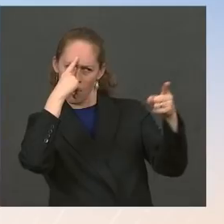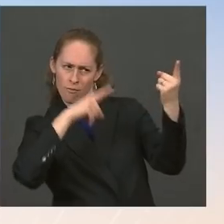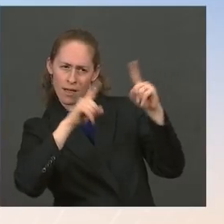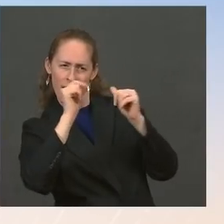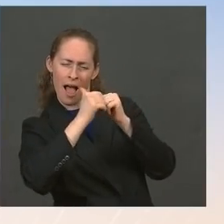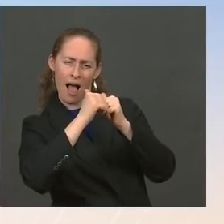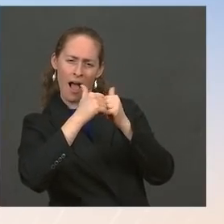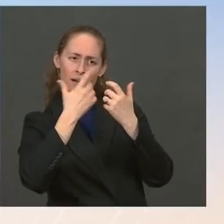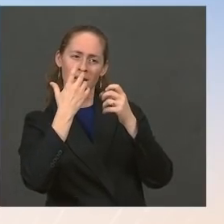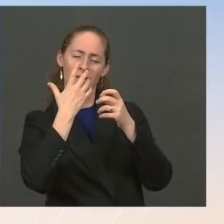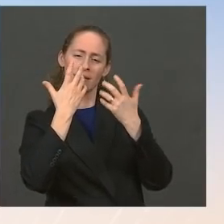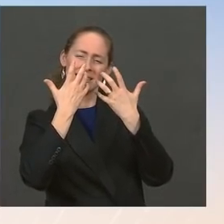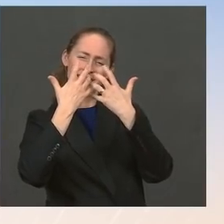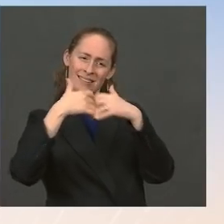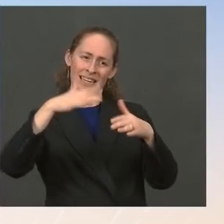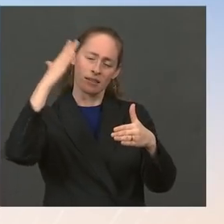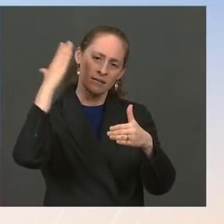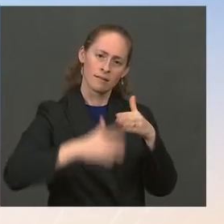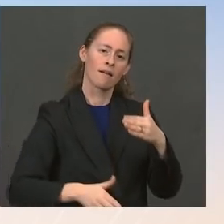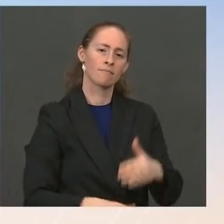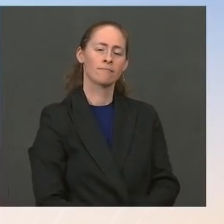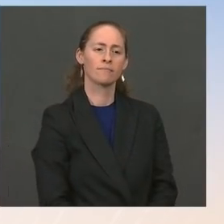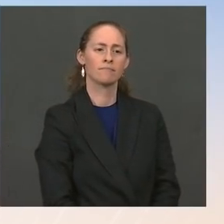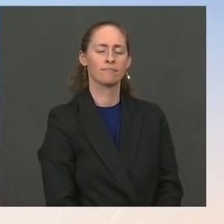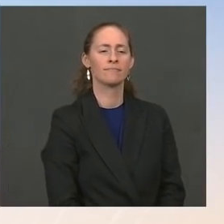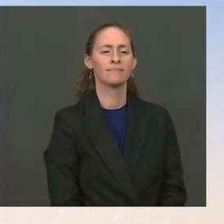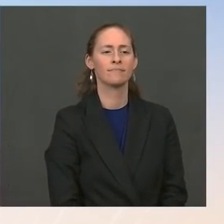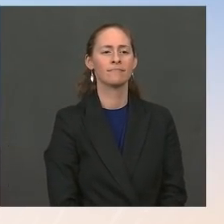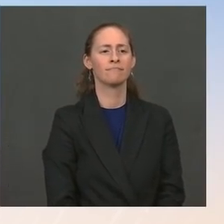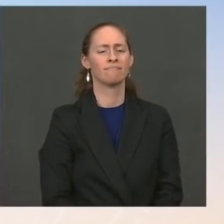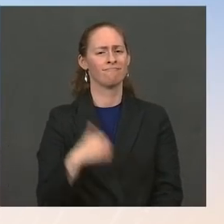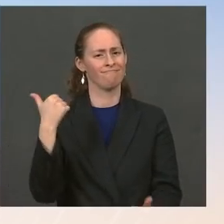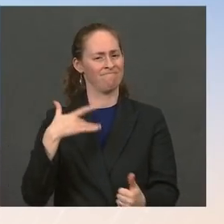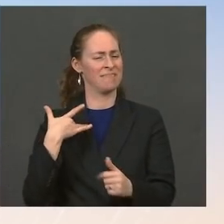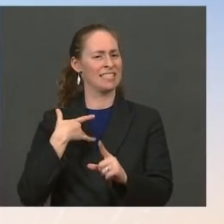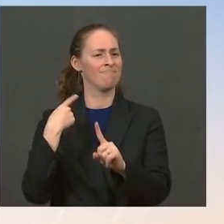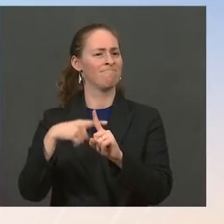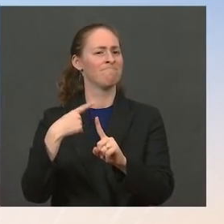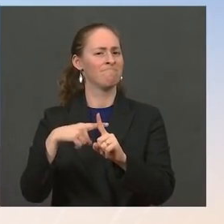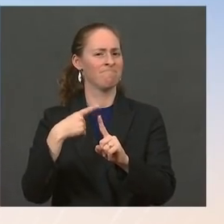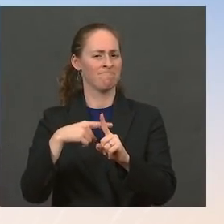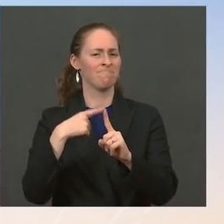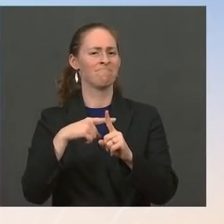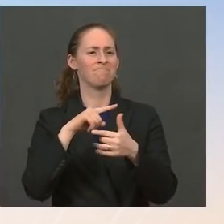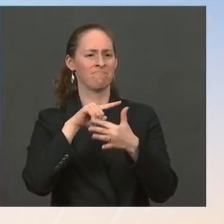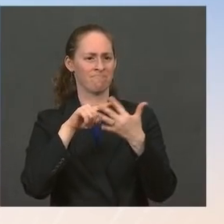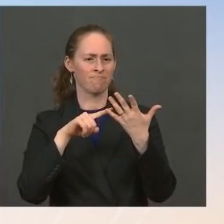So, his bottom lines have not changed. He wants to lower costs for the American people,